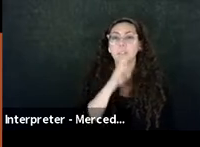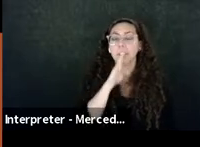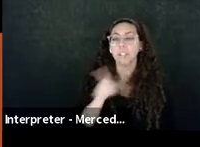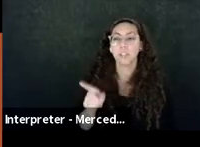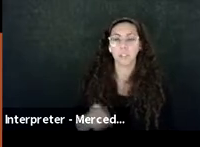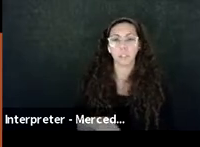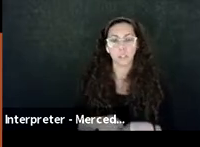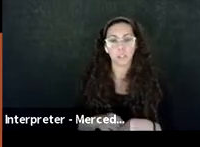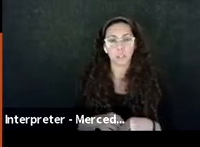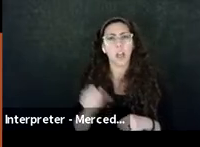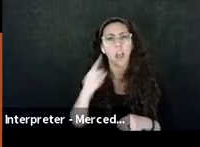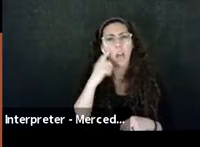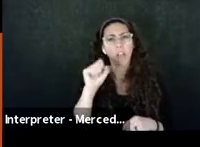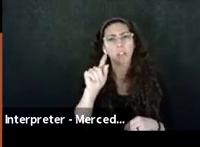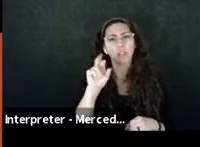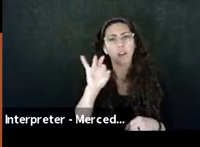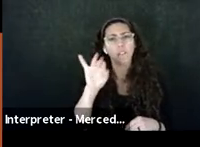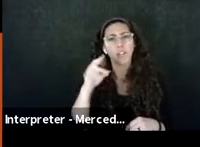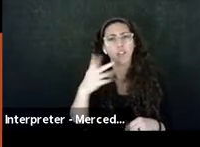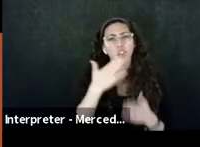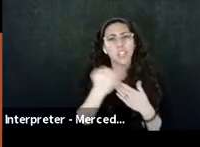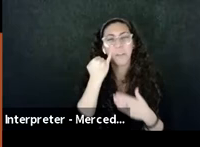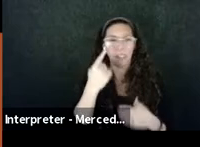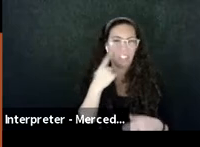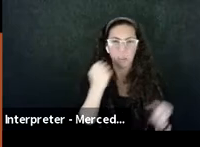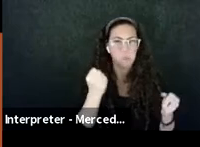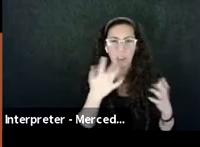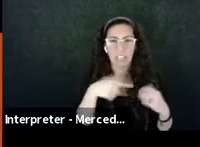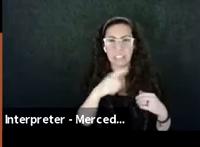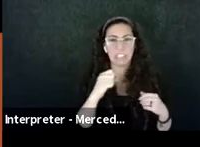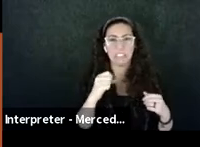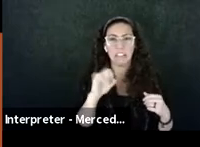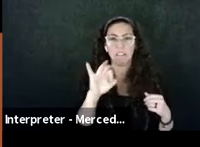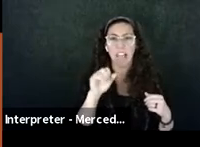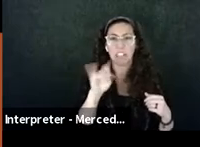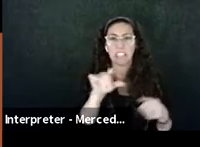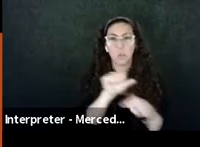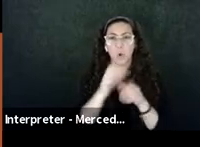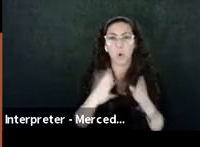Marisol Baca: A lot of faculty don't use starfish or aren't familiar with it. Marisol Baca: I think something as